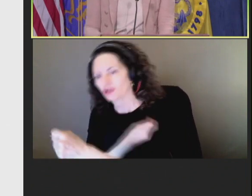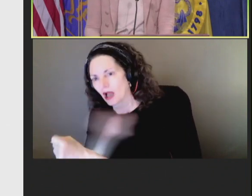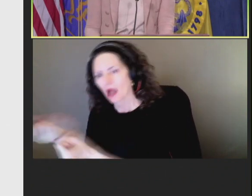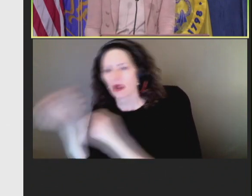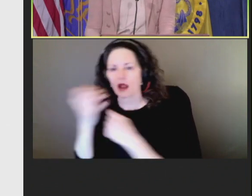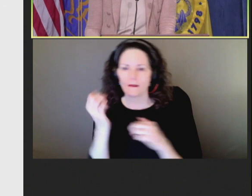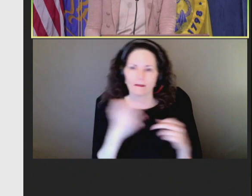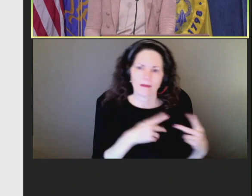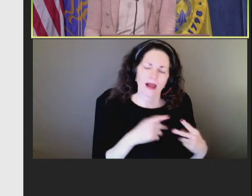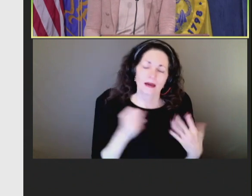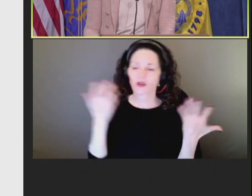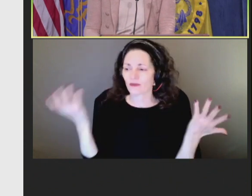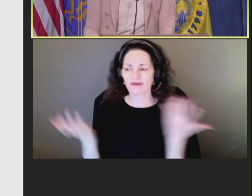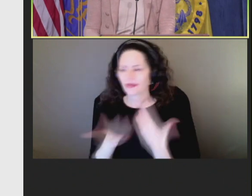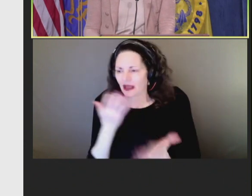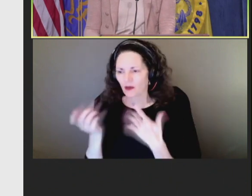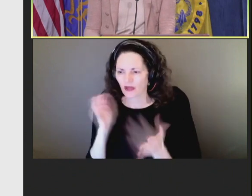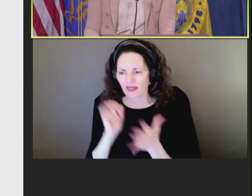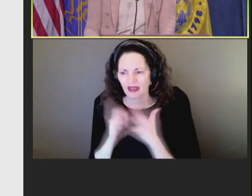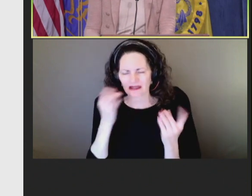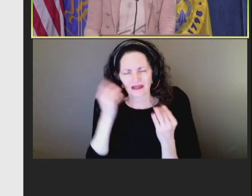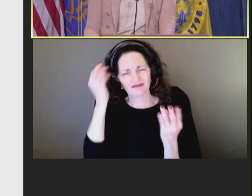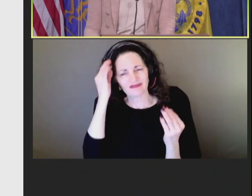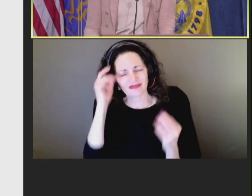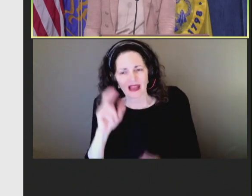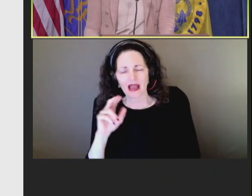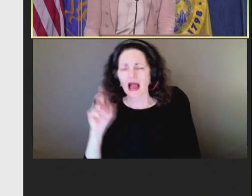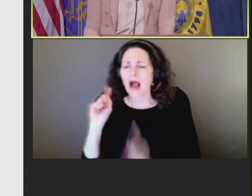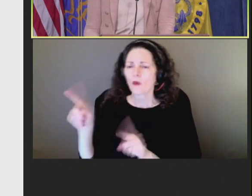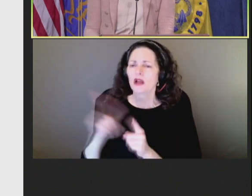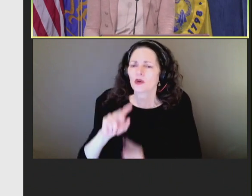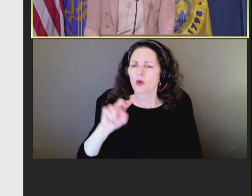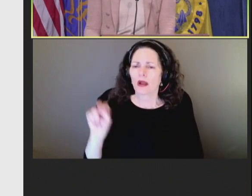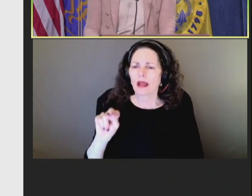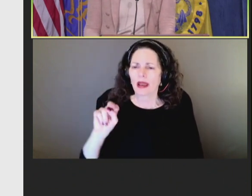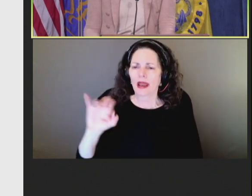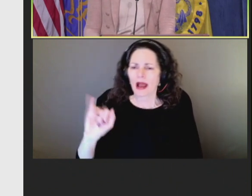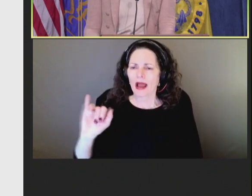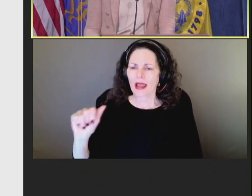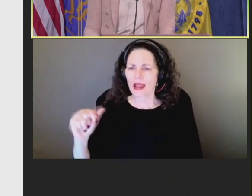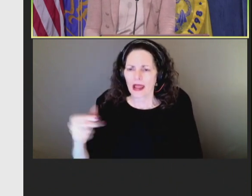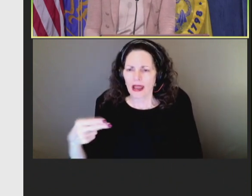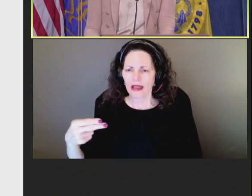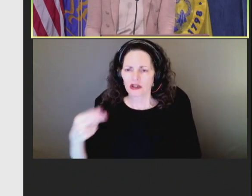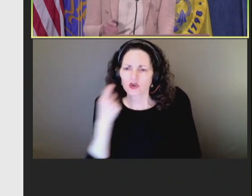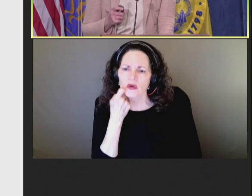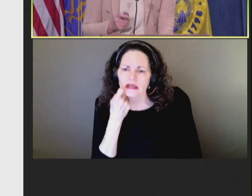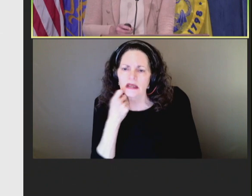Someone at the NIH at a meeting recently asked me, we have great treatments for breast cancer. Why